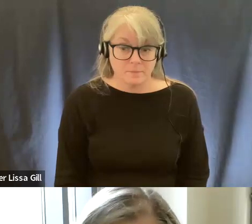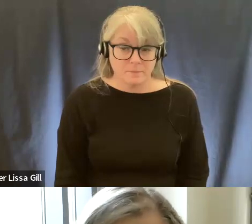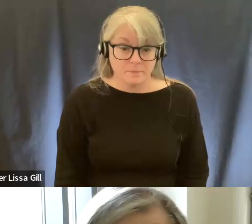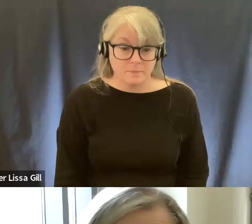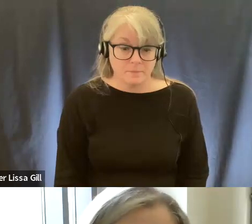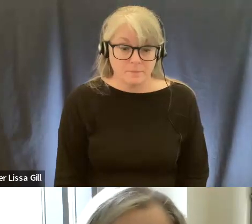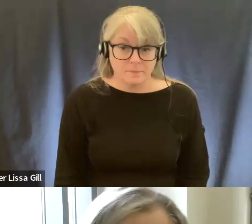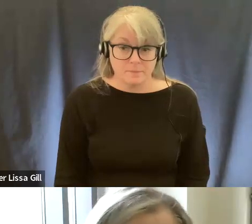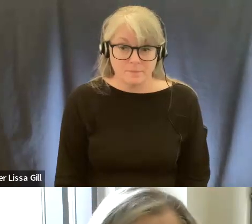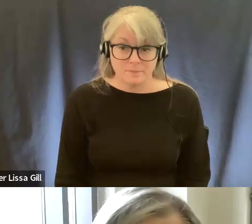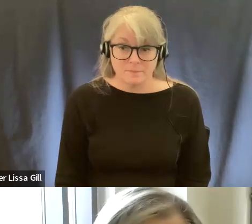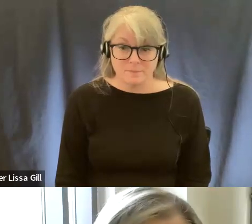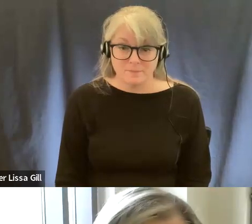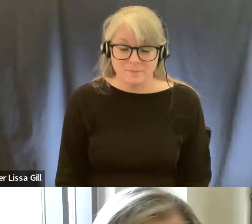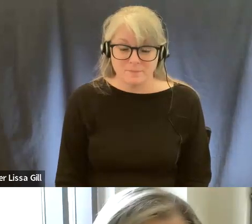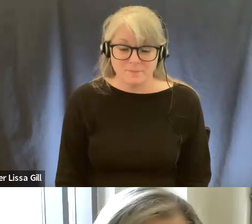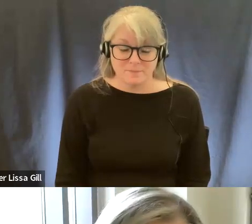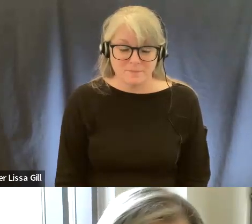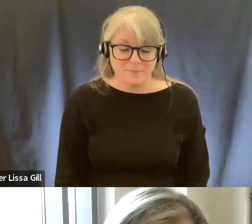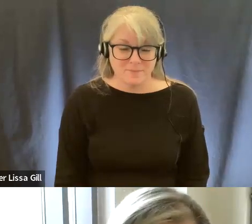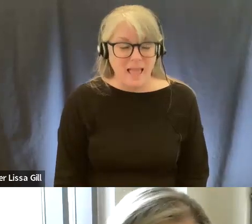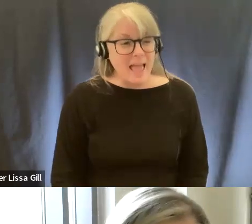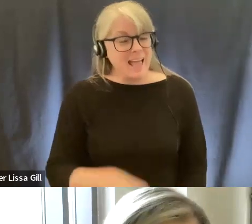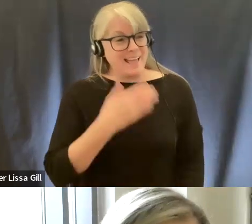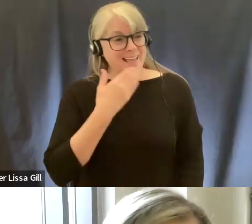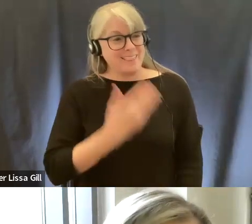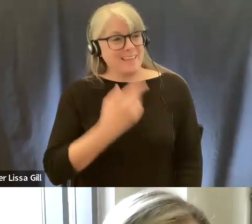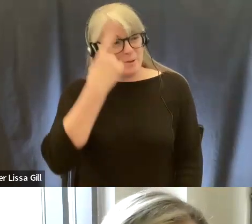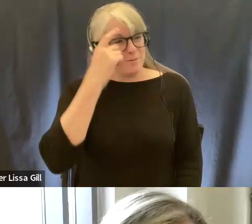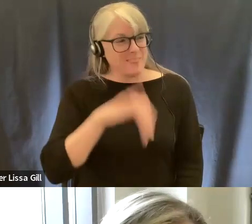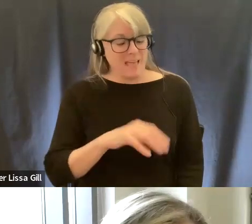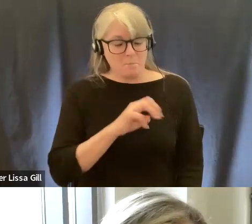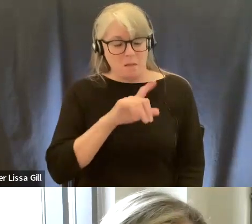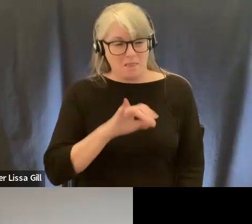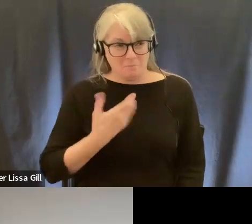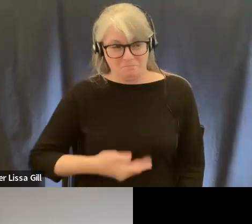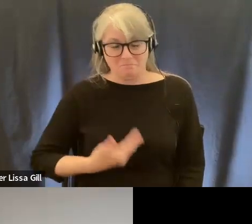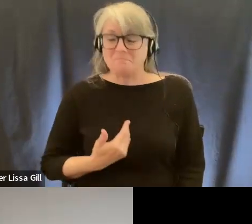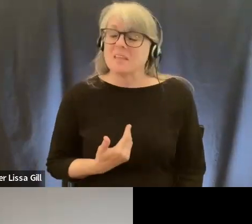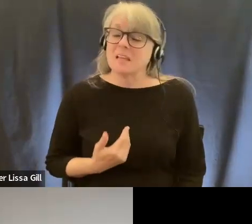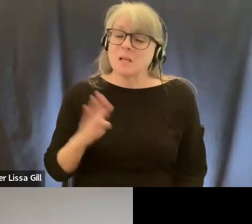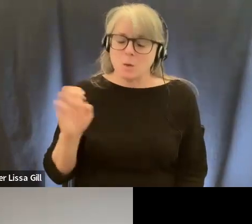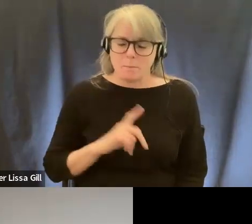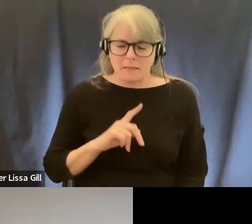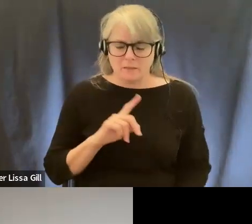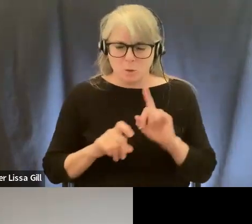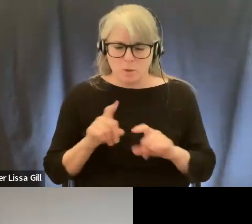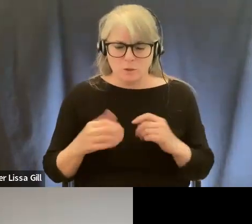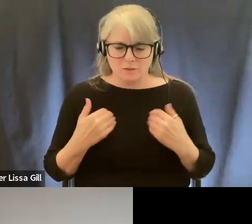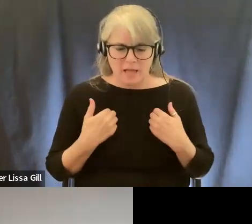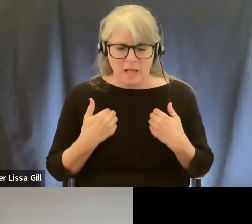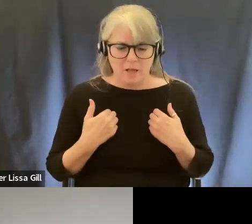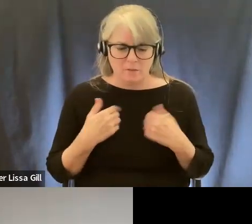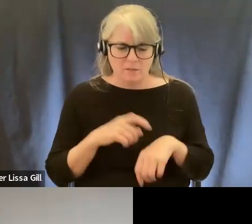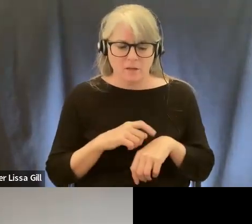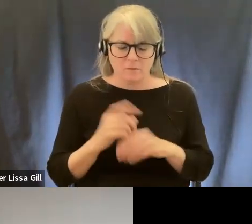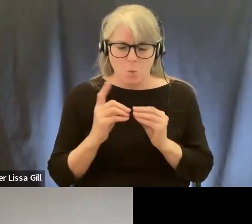Alright, thank you for that. Getting back into the questions, we have time for one more before we do our closing comments.